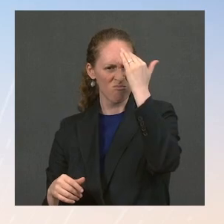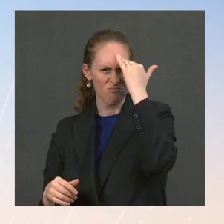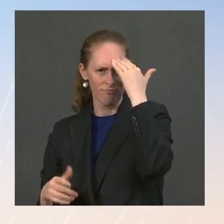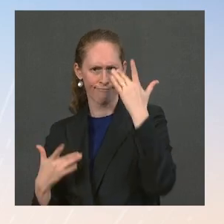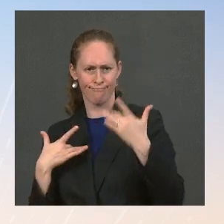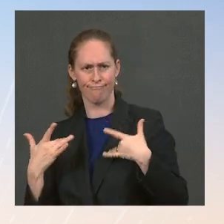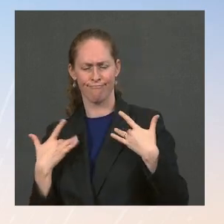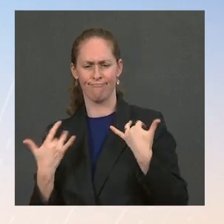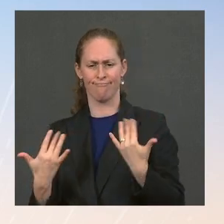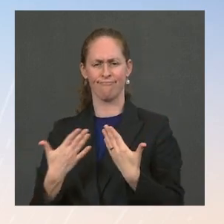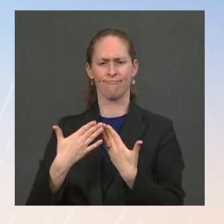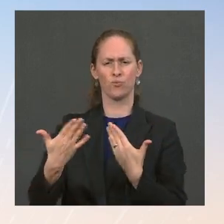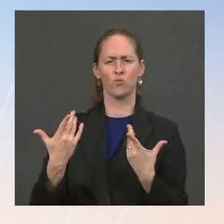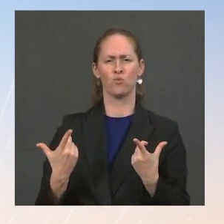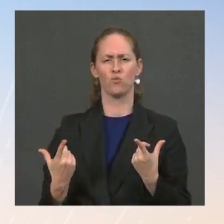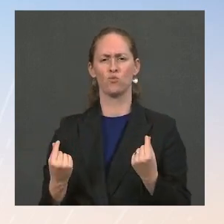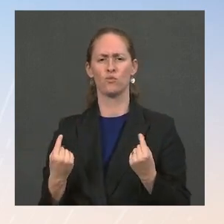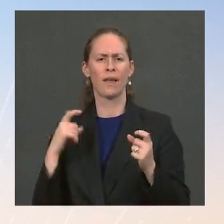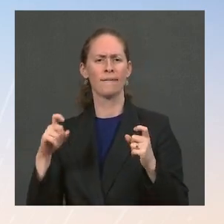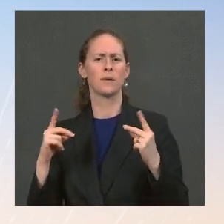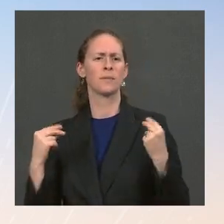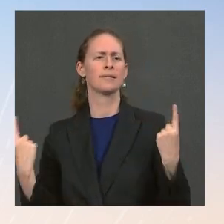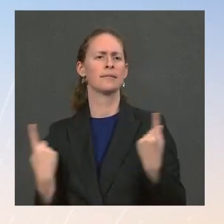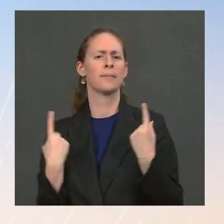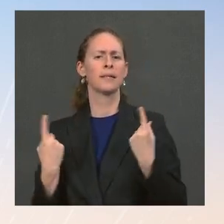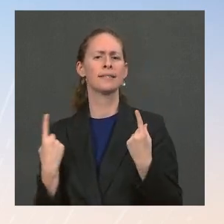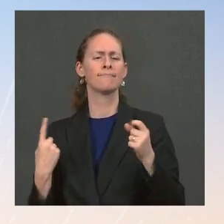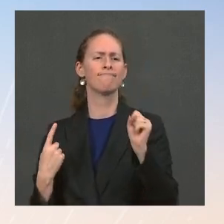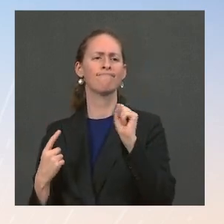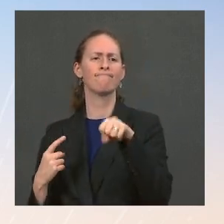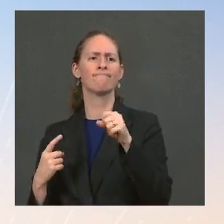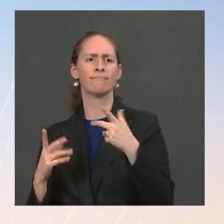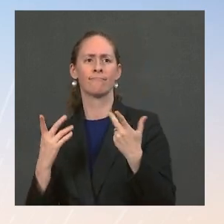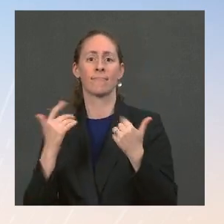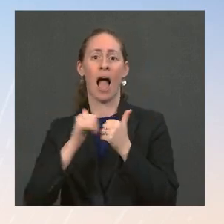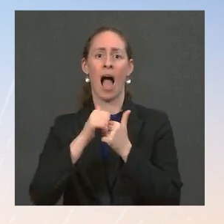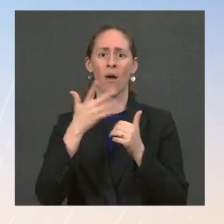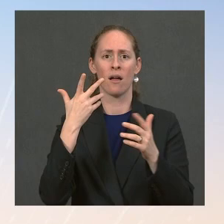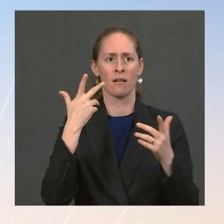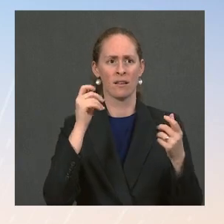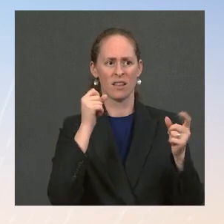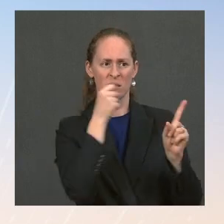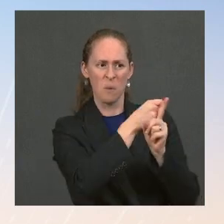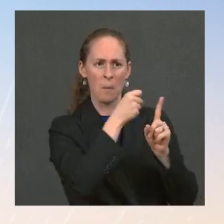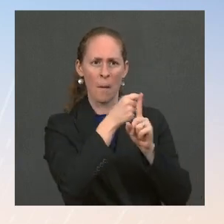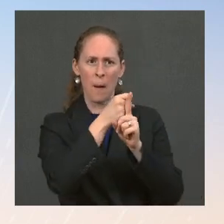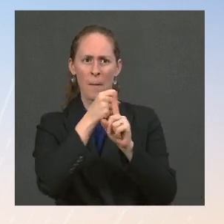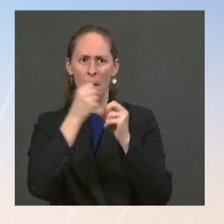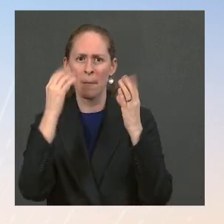in terms of the impact on the American people. People may not know -- you hear "inflation," it's like, "What does that mean?" That means rising costs -- right? --